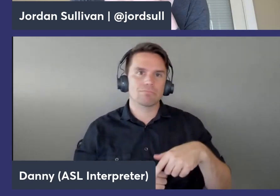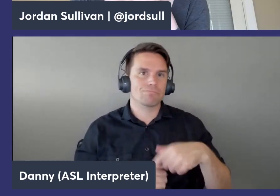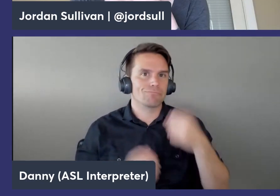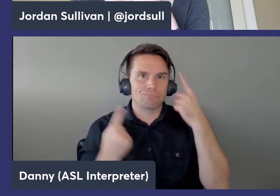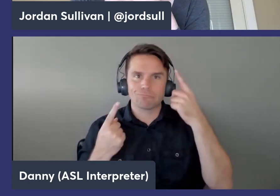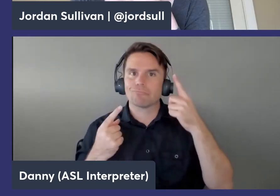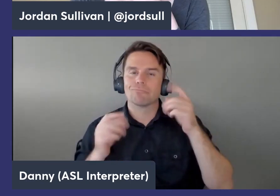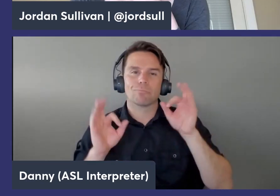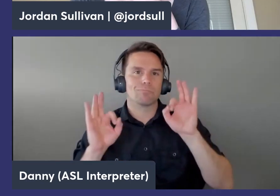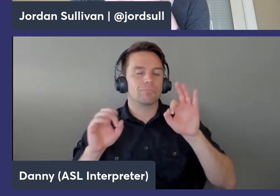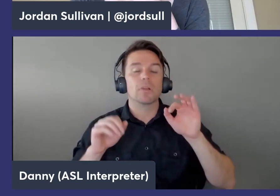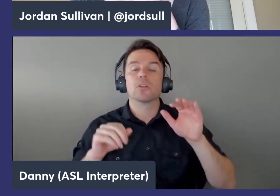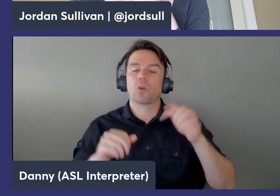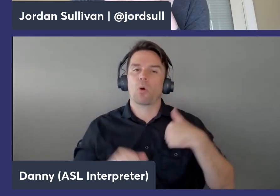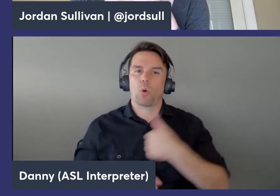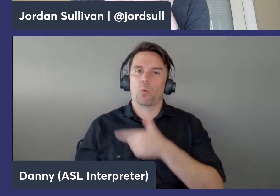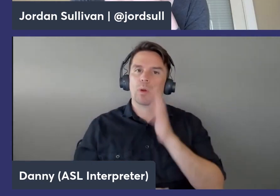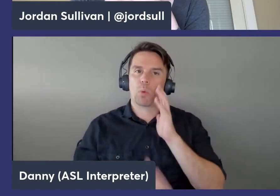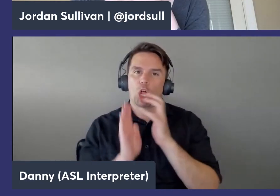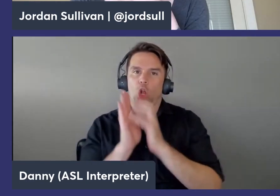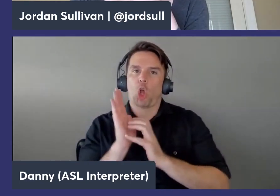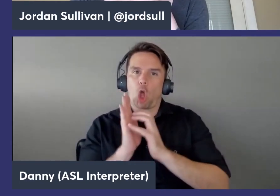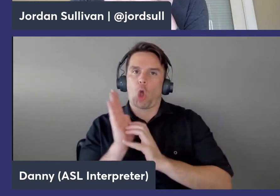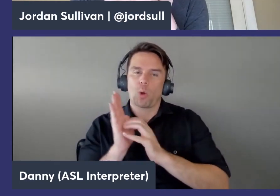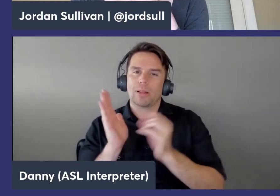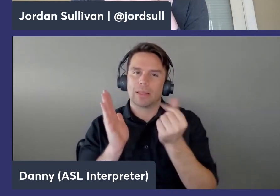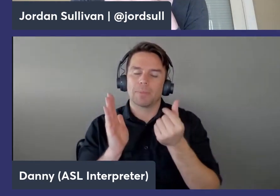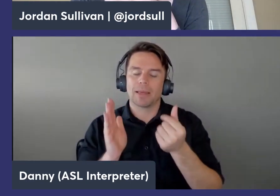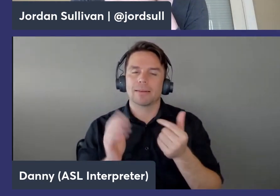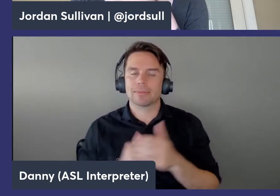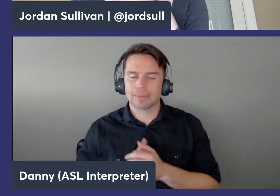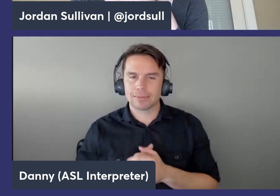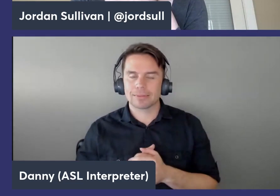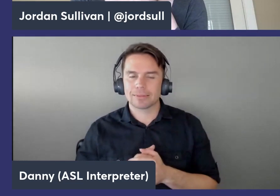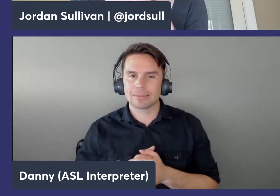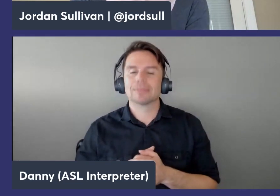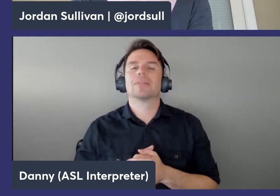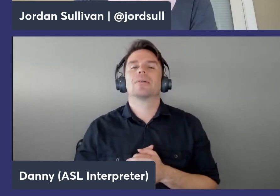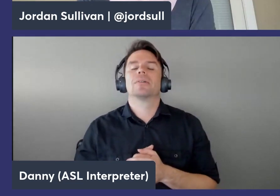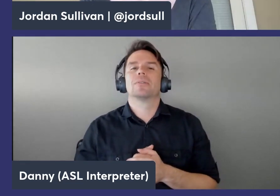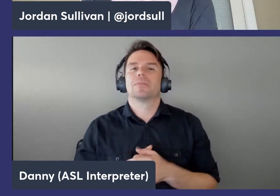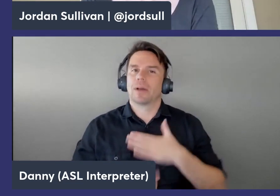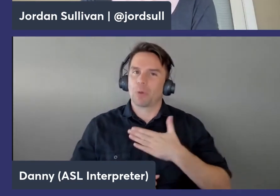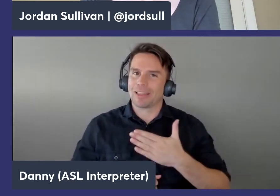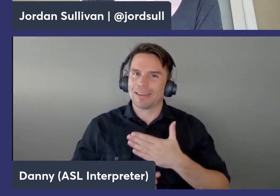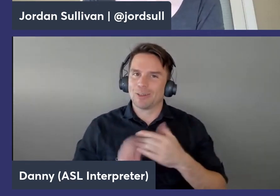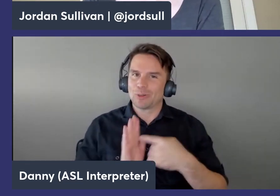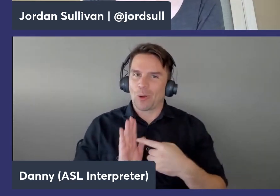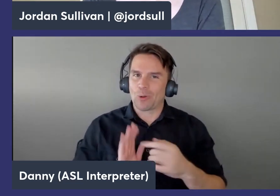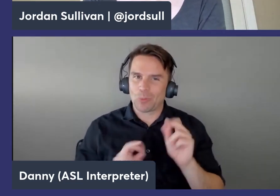which is always a risky proposition, but I'm willing to put myself out there and do it. So, and that'll be exciting.